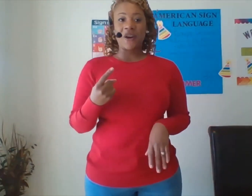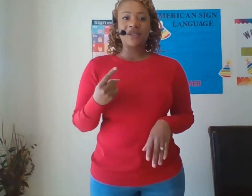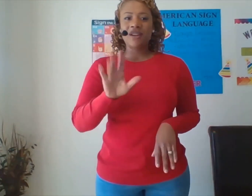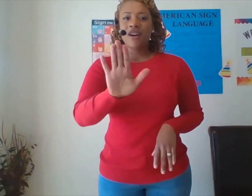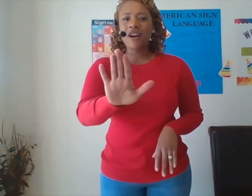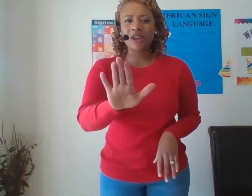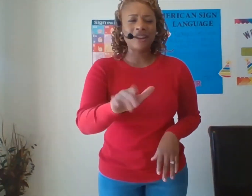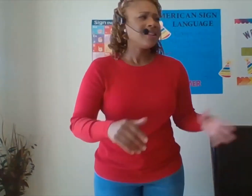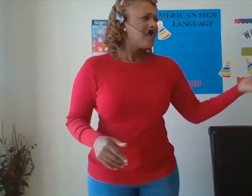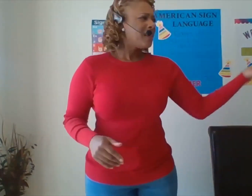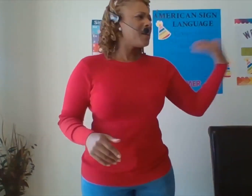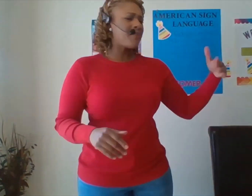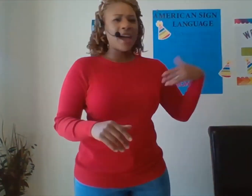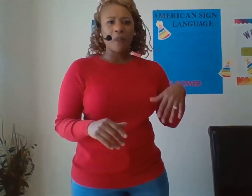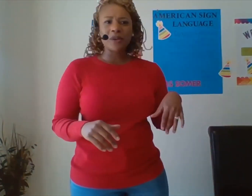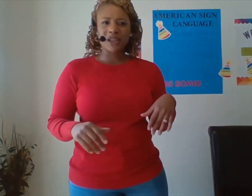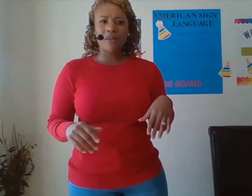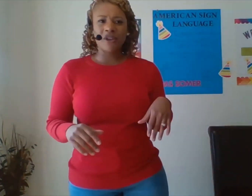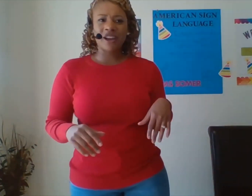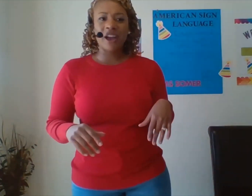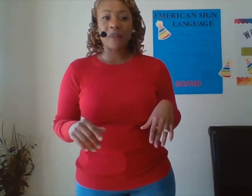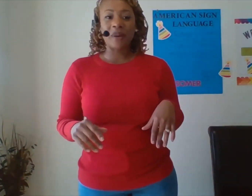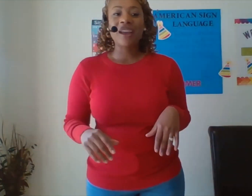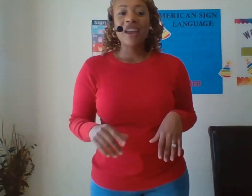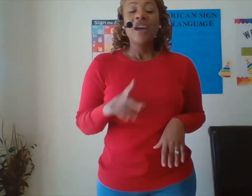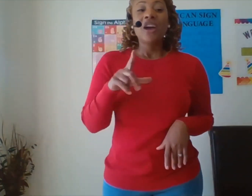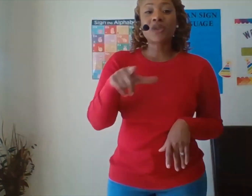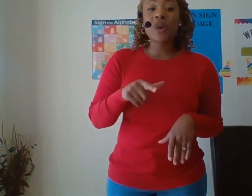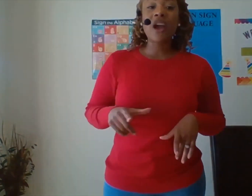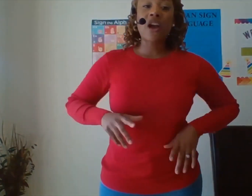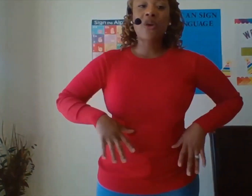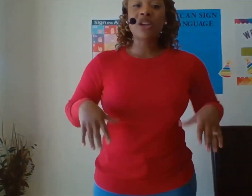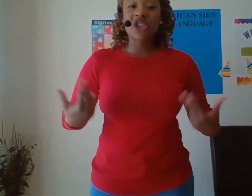hold on let me get my helpers to come over and help me cuz we are going to